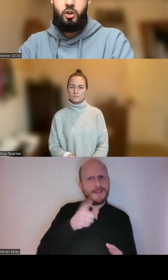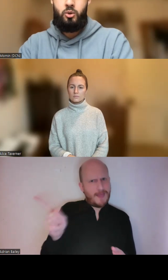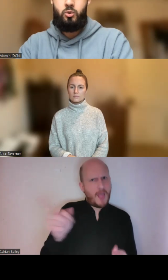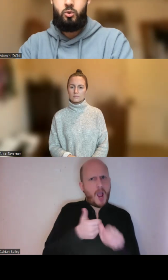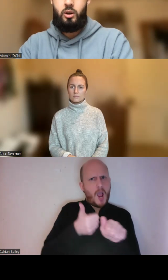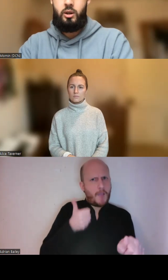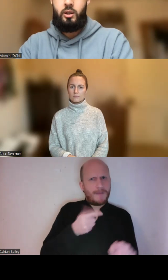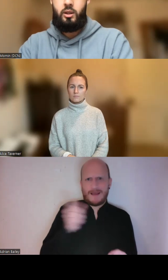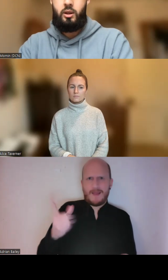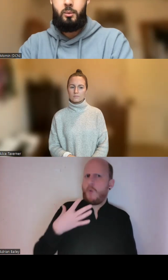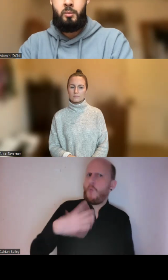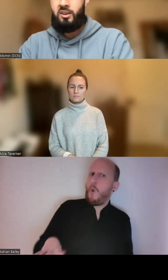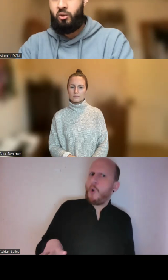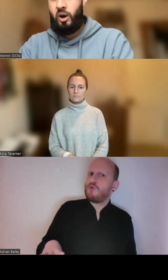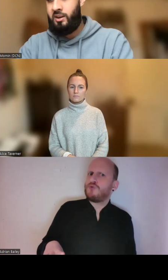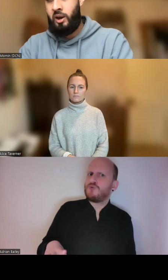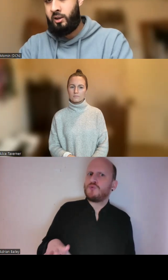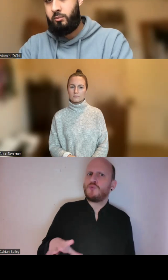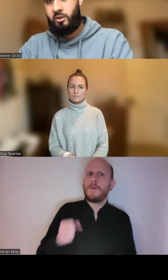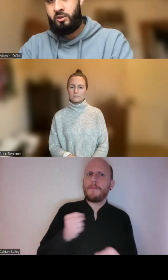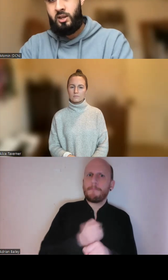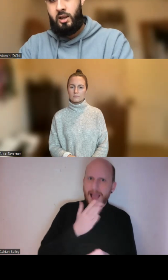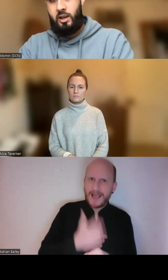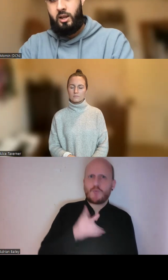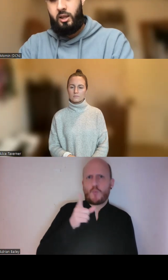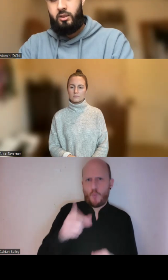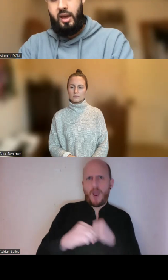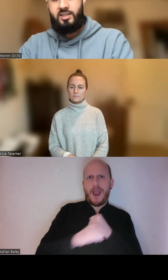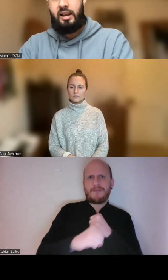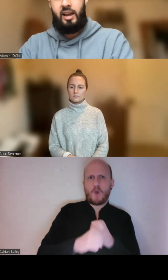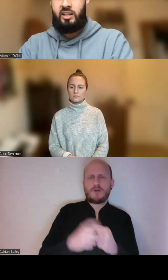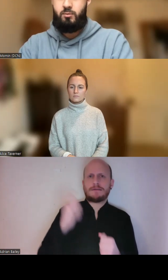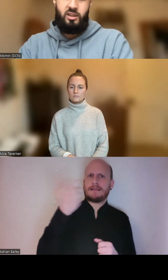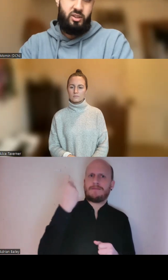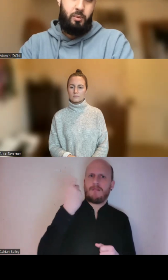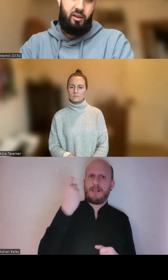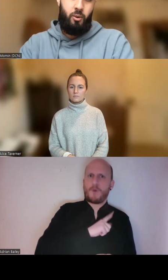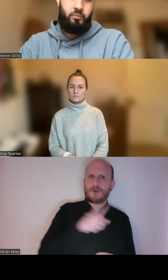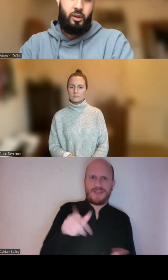to make your ad work because they're selling ad space on their platform.